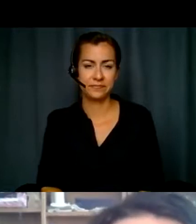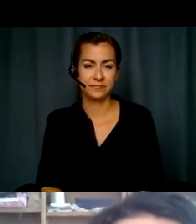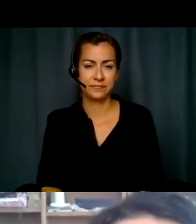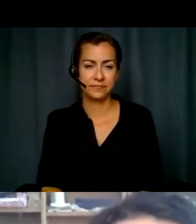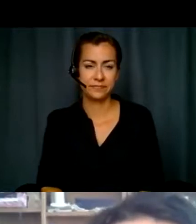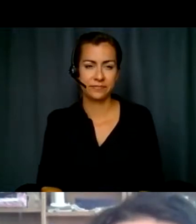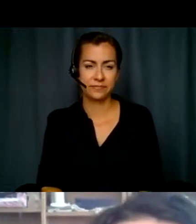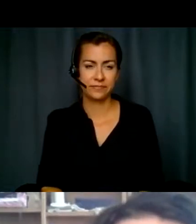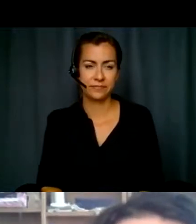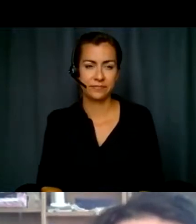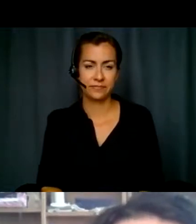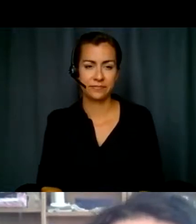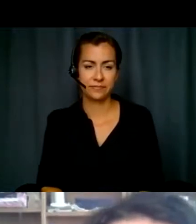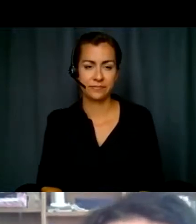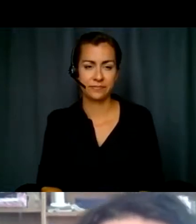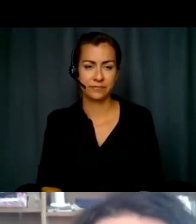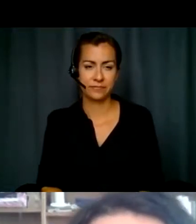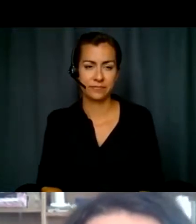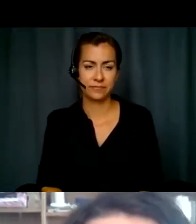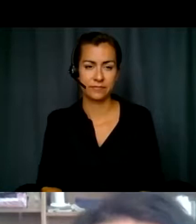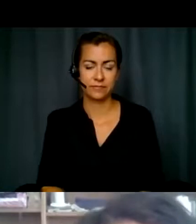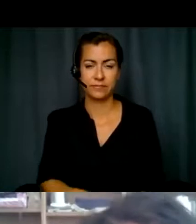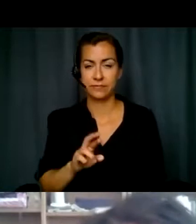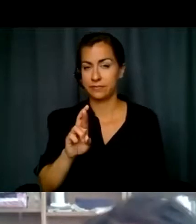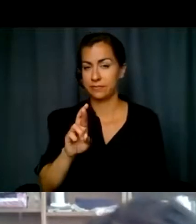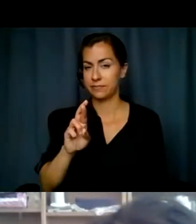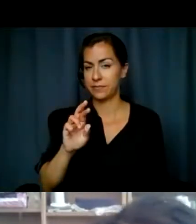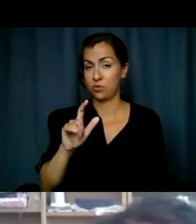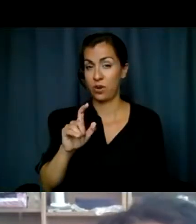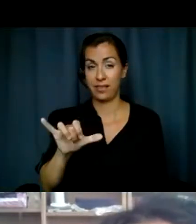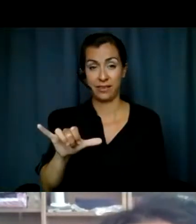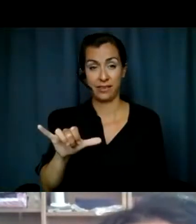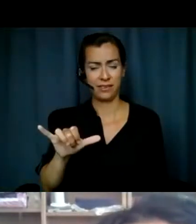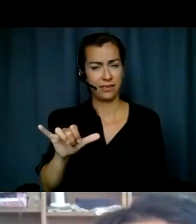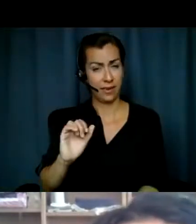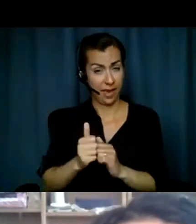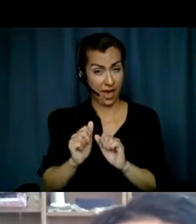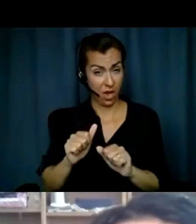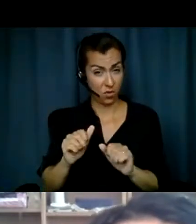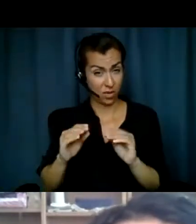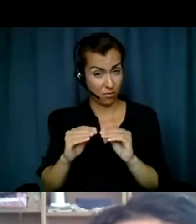I'd like to see more people with intellectual, especially from the youth